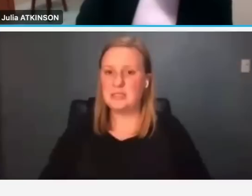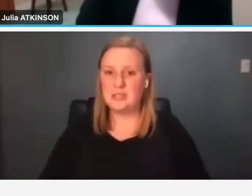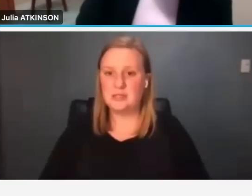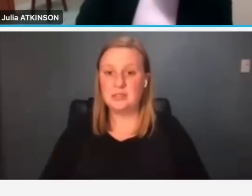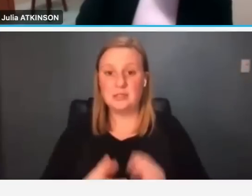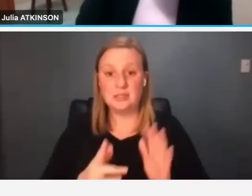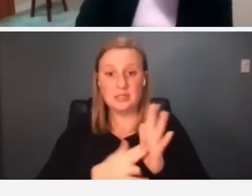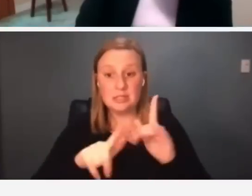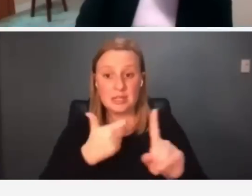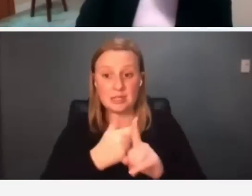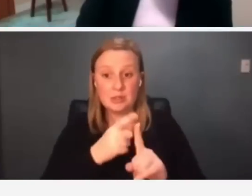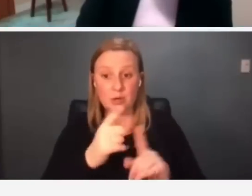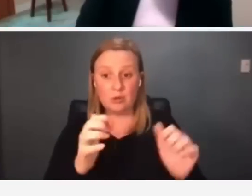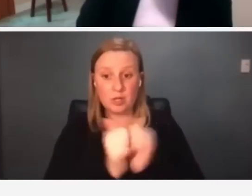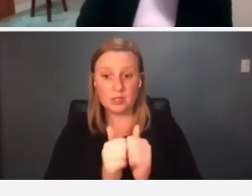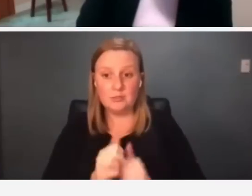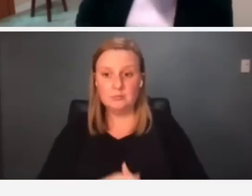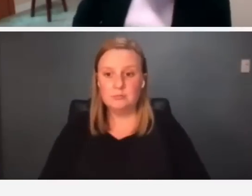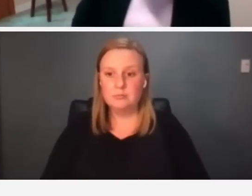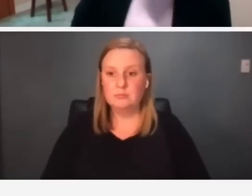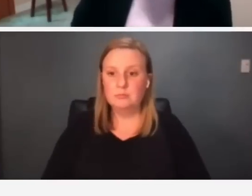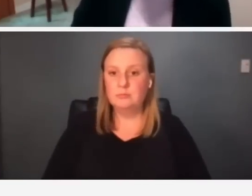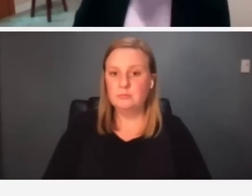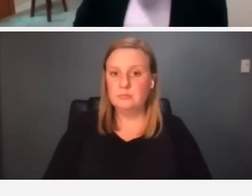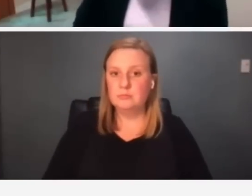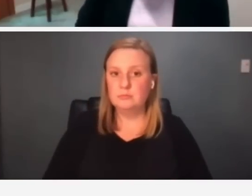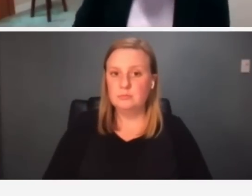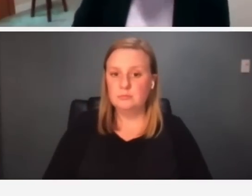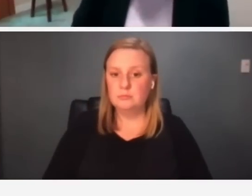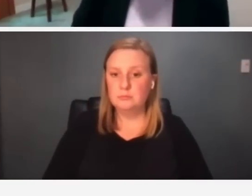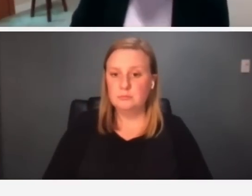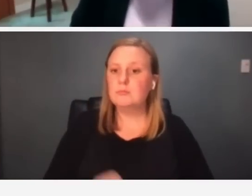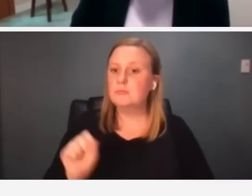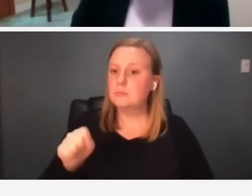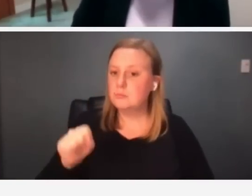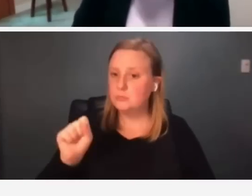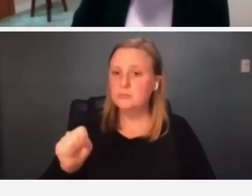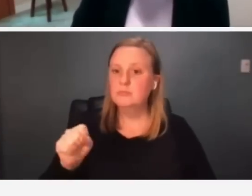Yeah. Certainly we're very aware of the need to examine how